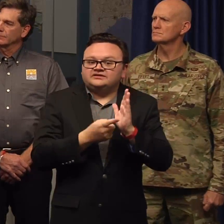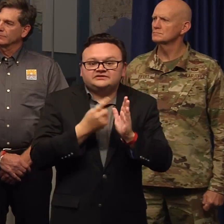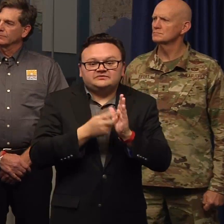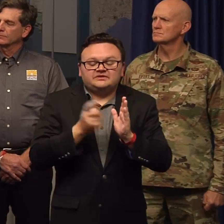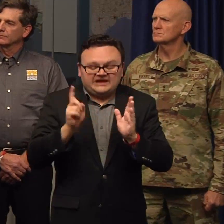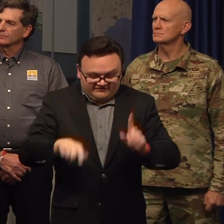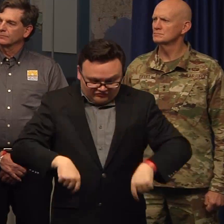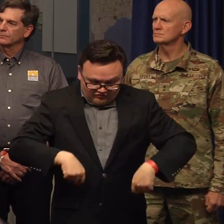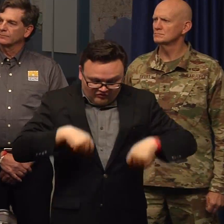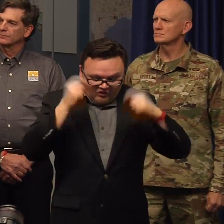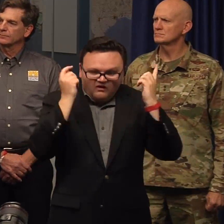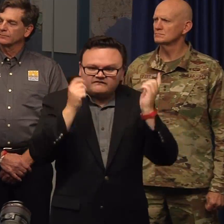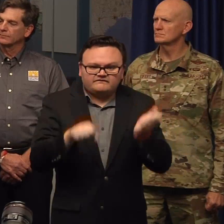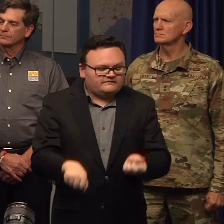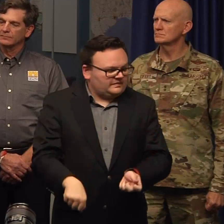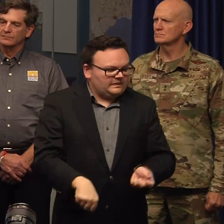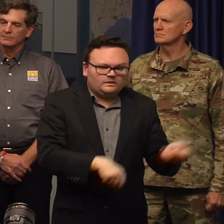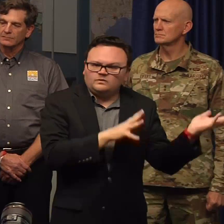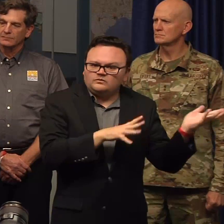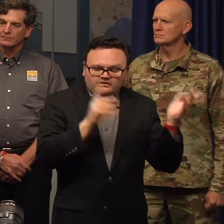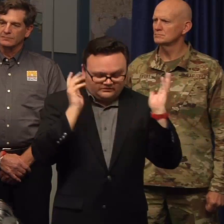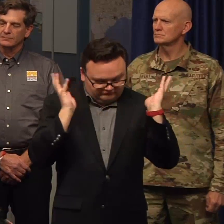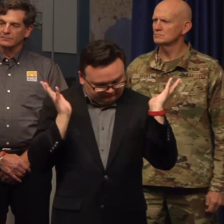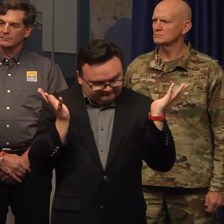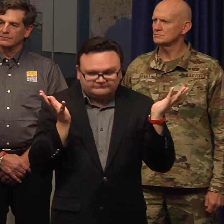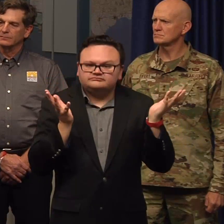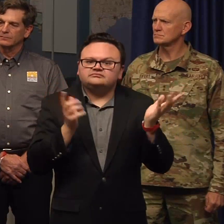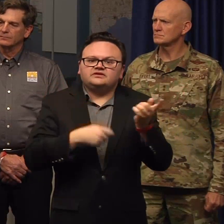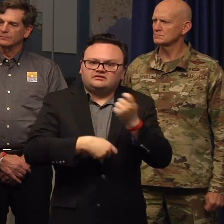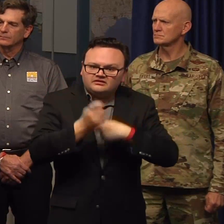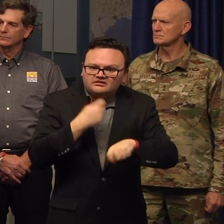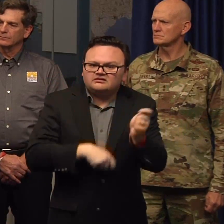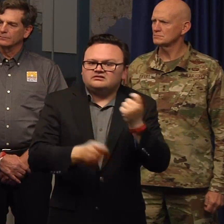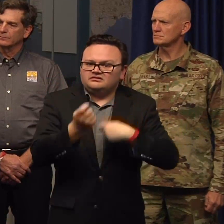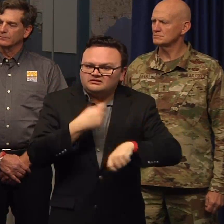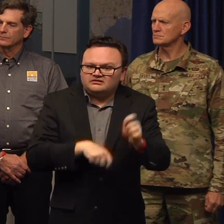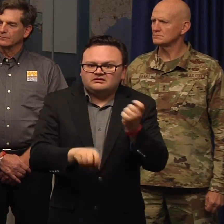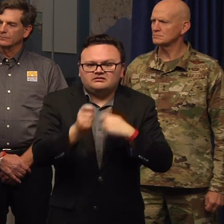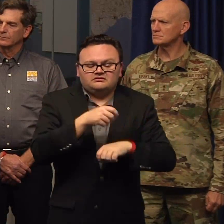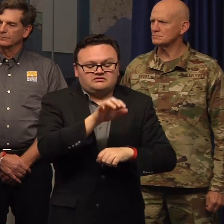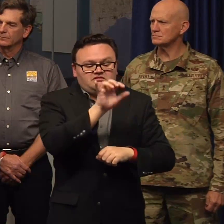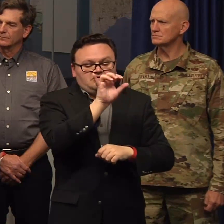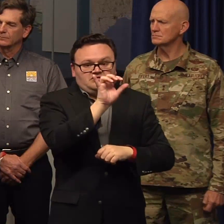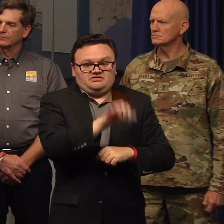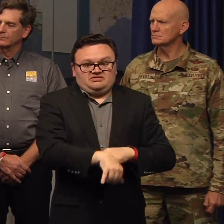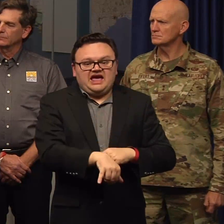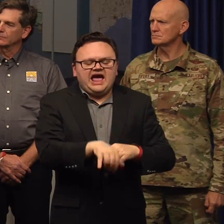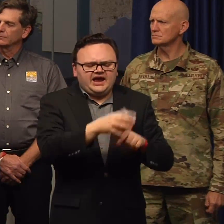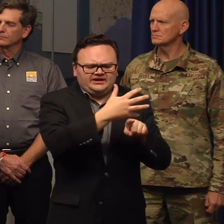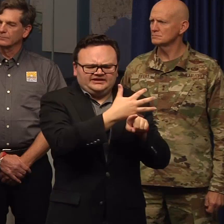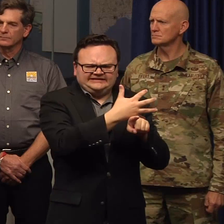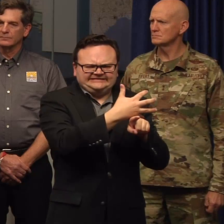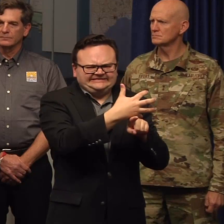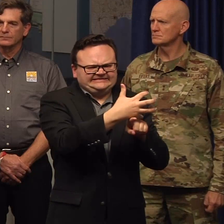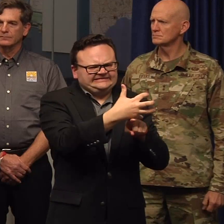CATCH THE VIRUS. SOME OF THIS STUFF IS NOT